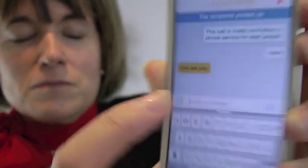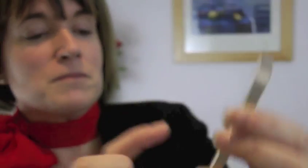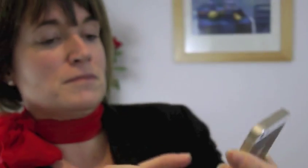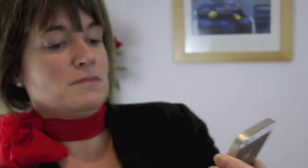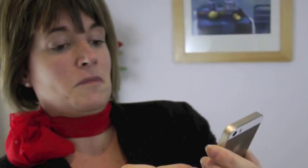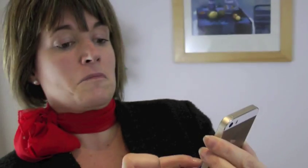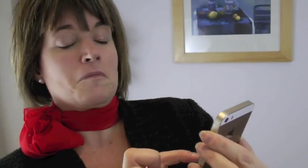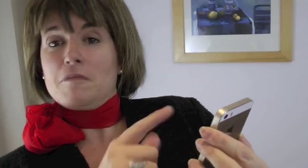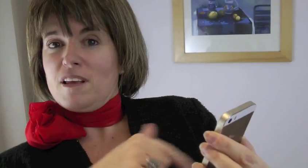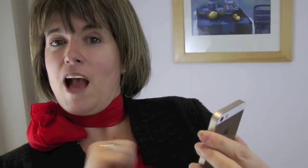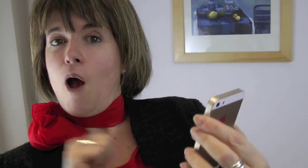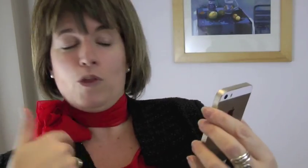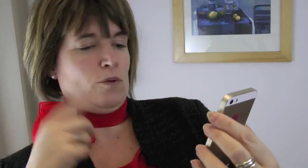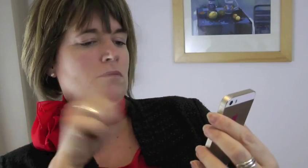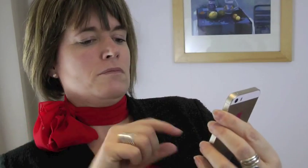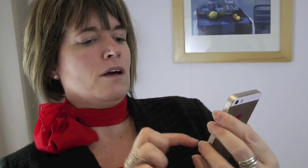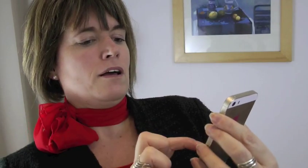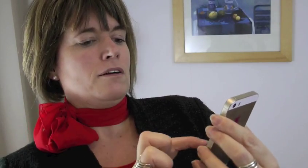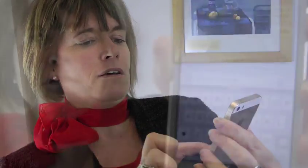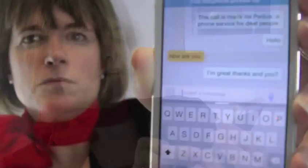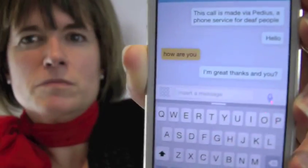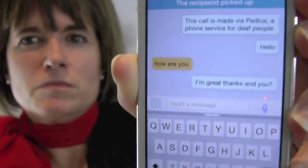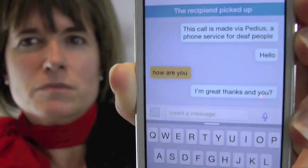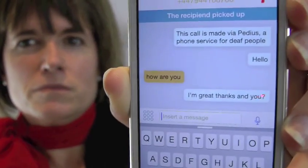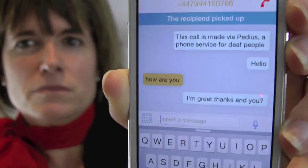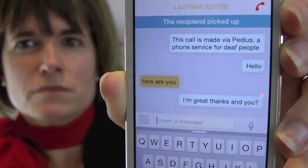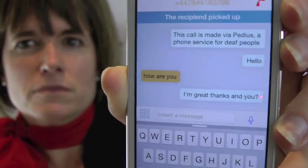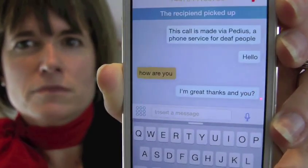there's a reply saying, How are you?